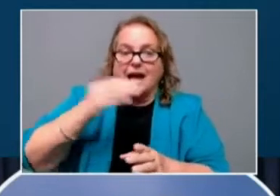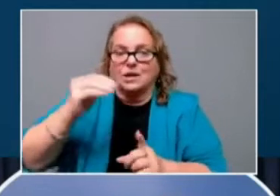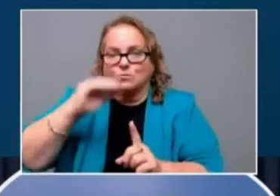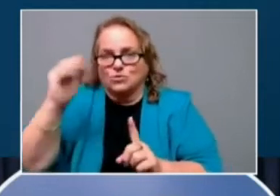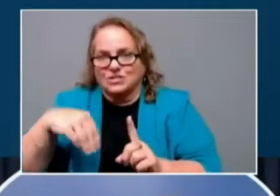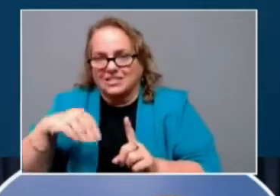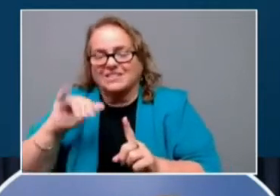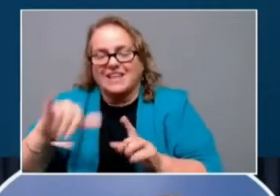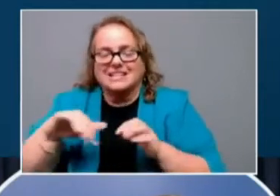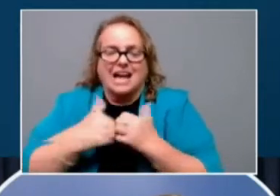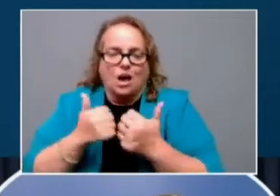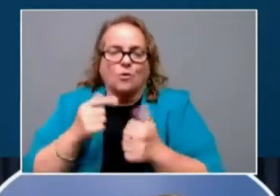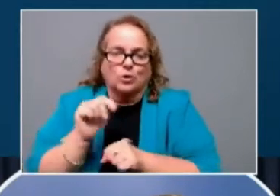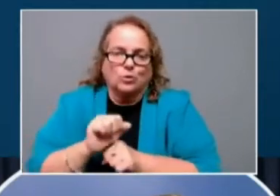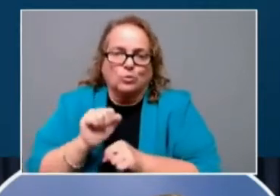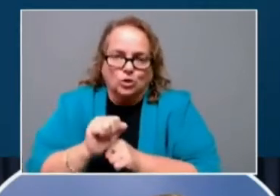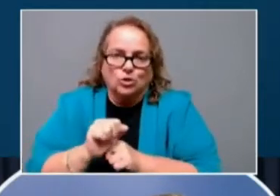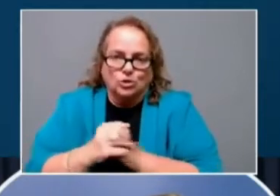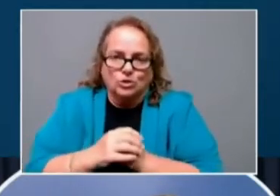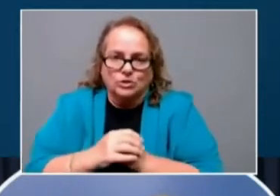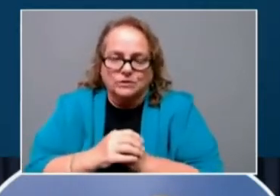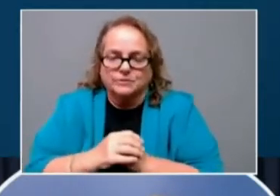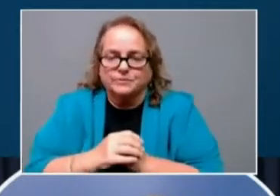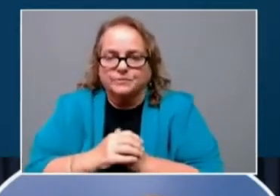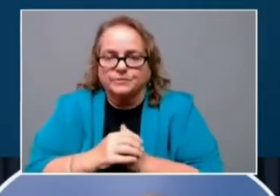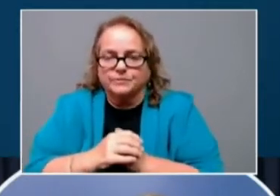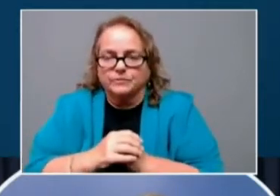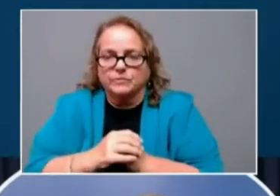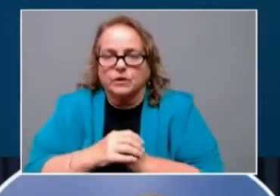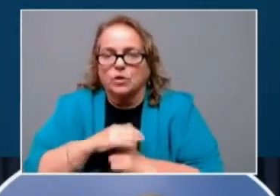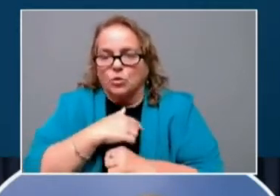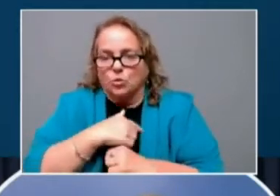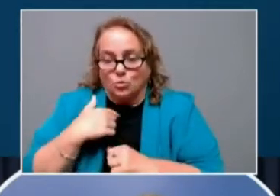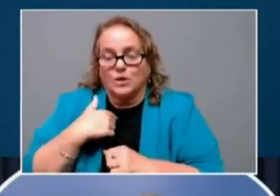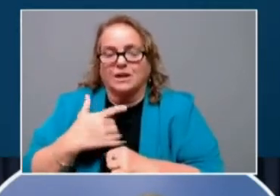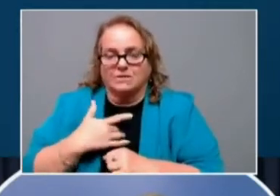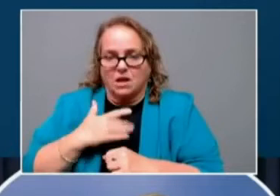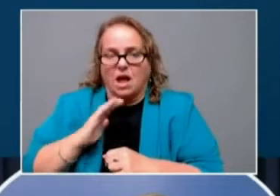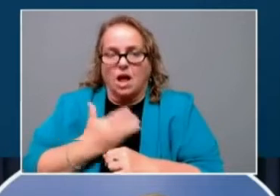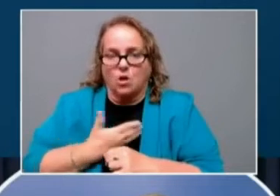would move in different directions. We believe our positivity rate Right now